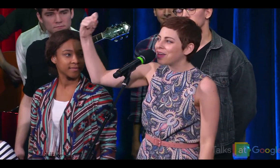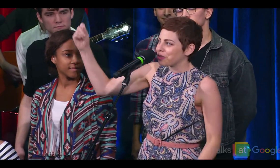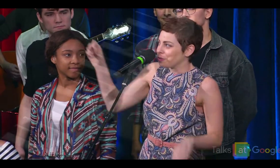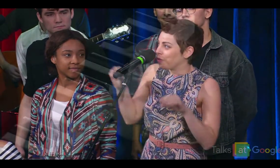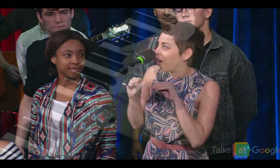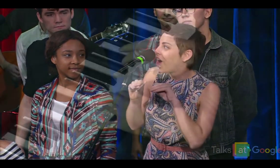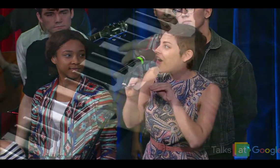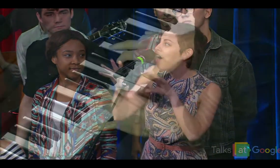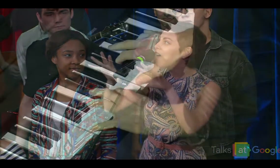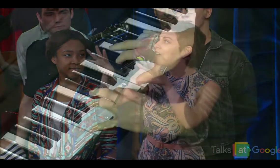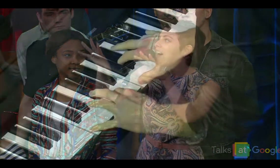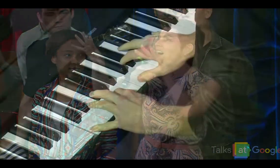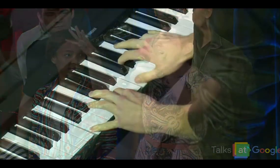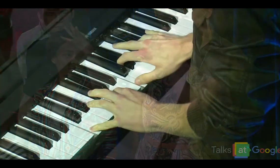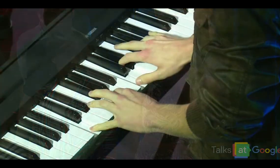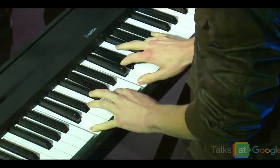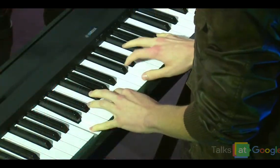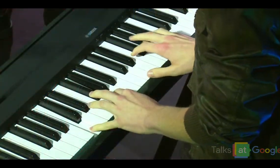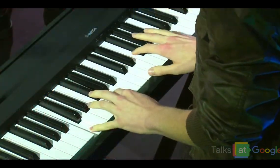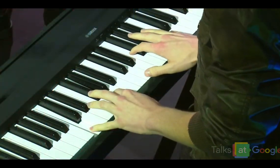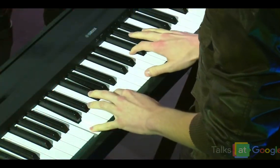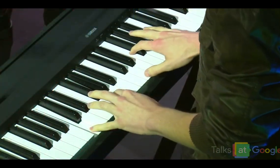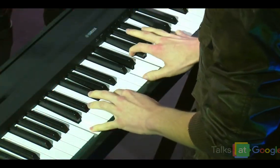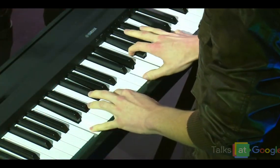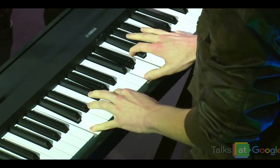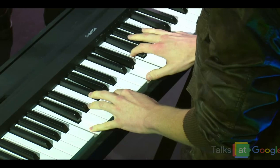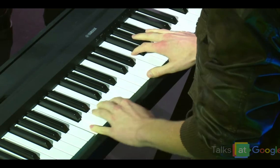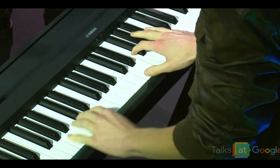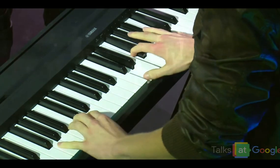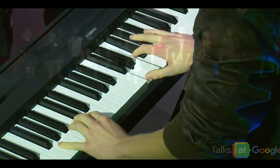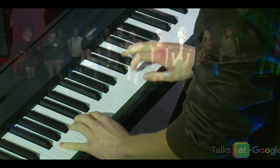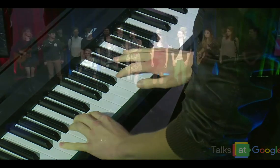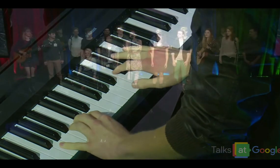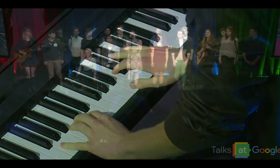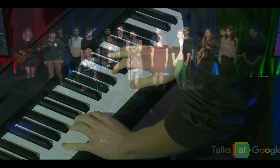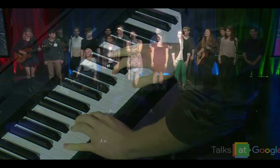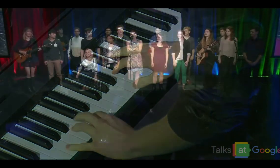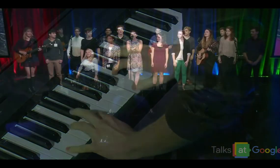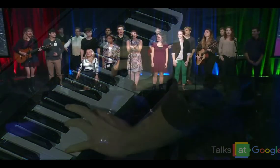through the heart of everything